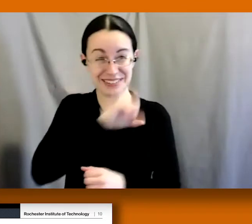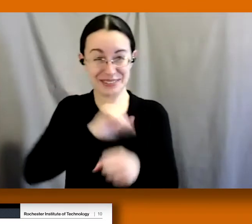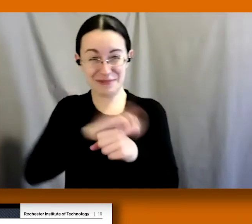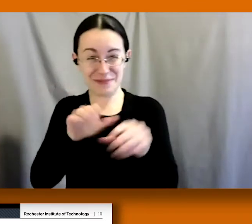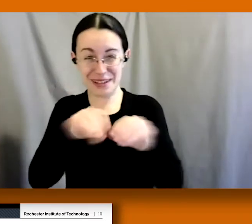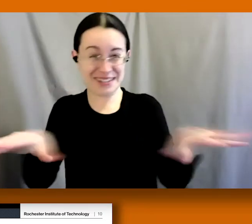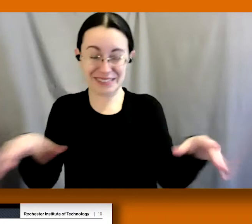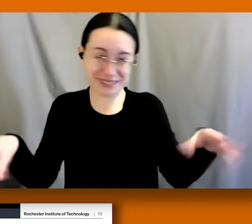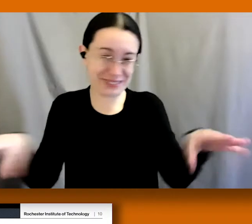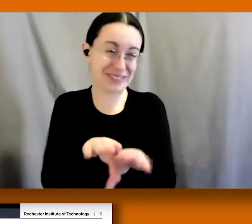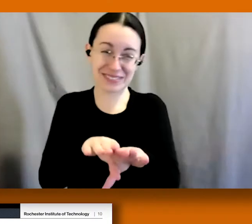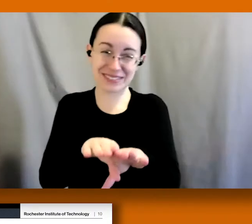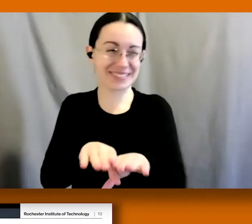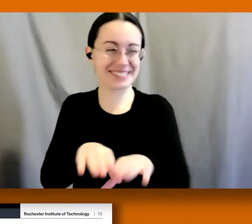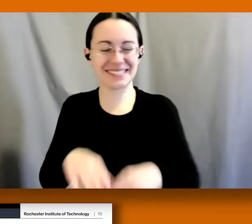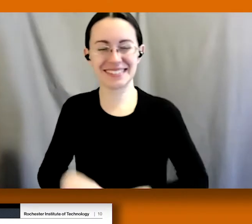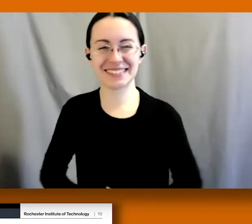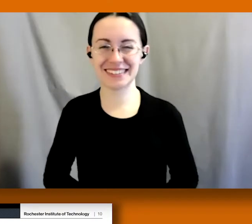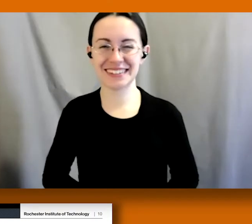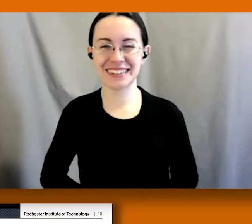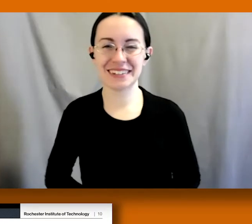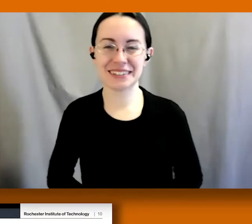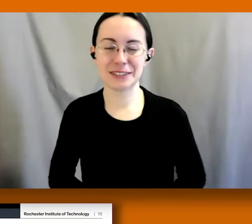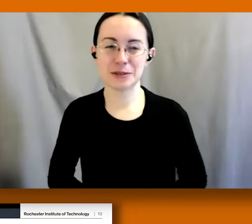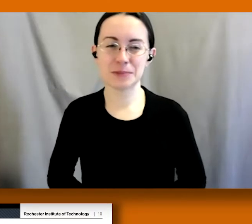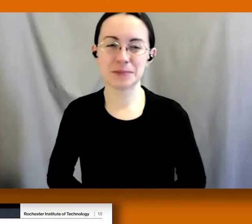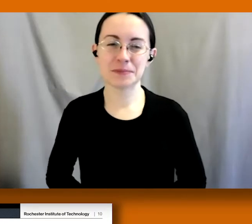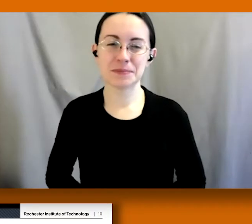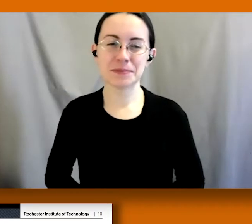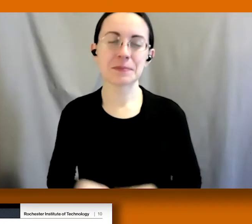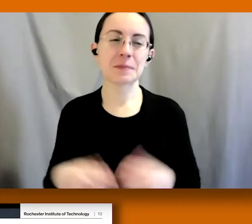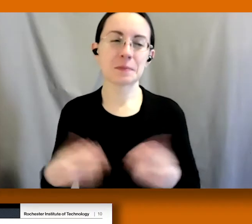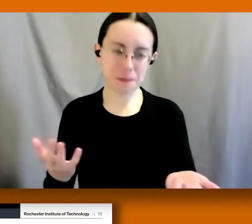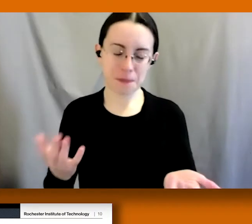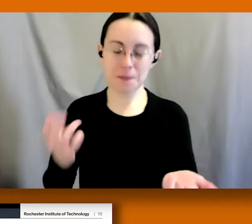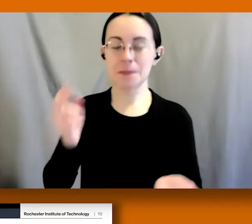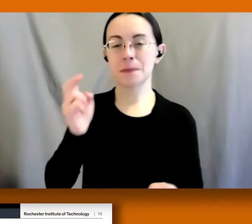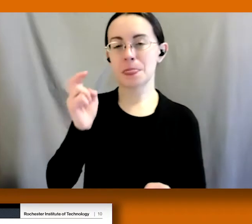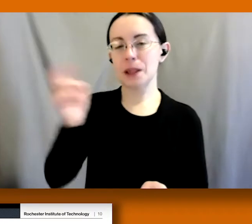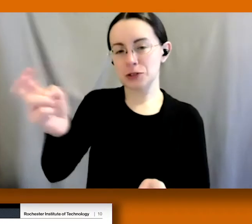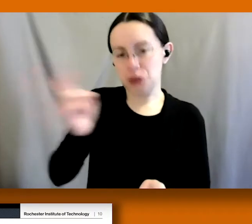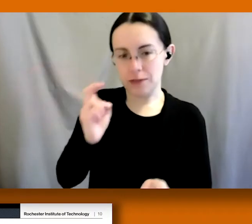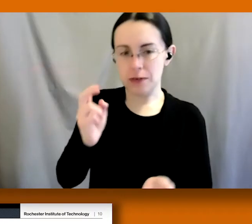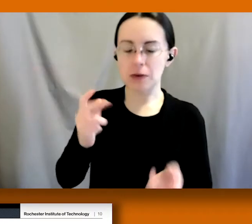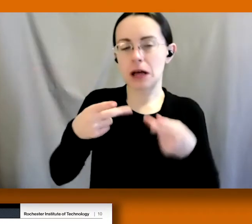Um...so, travel is allowable as a direct cost